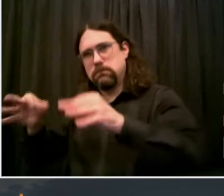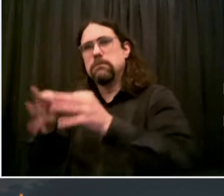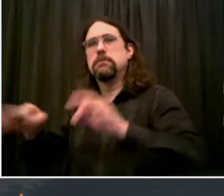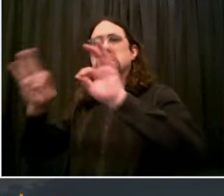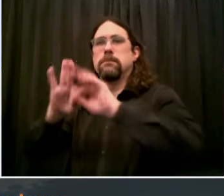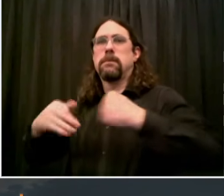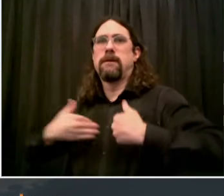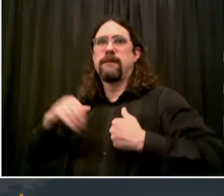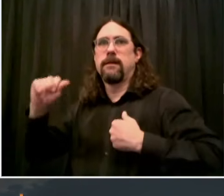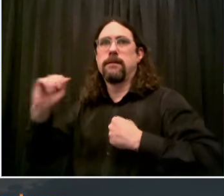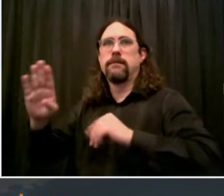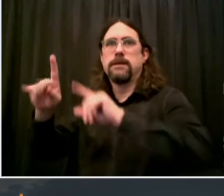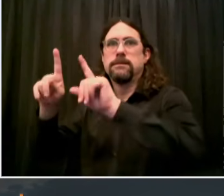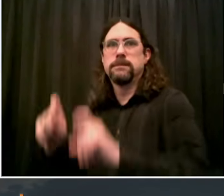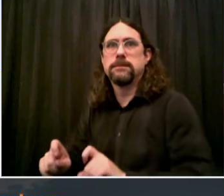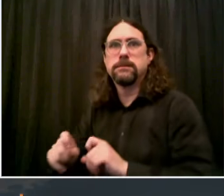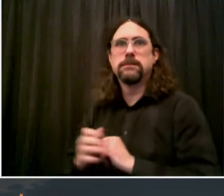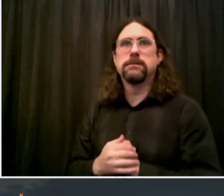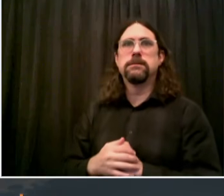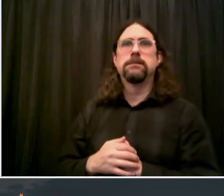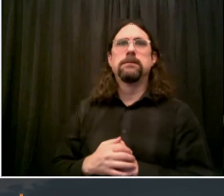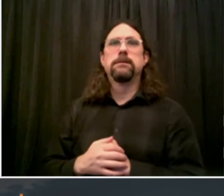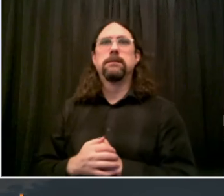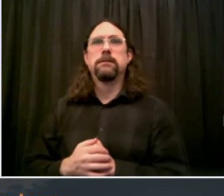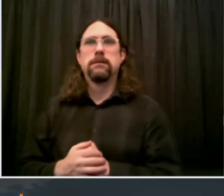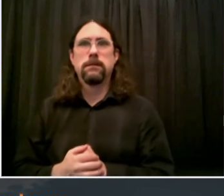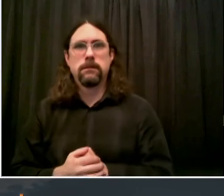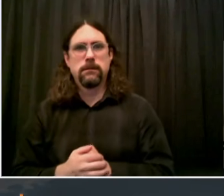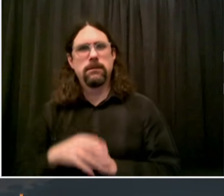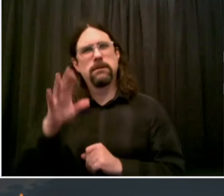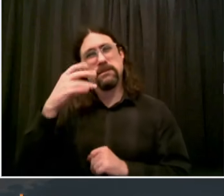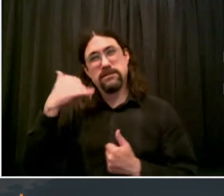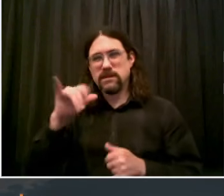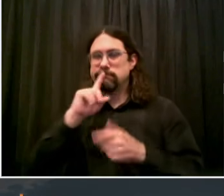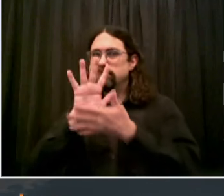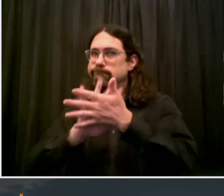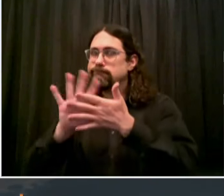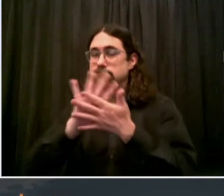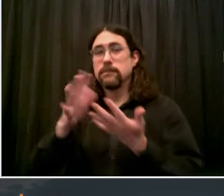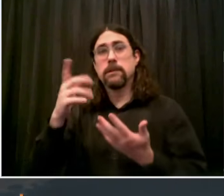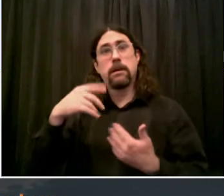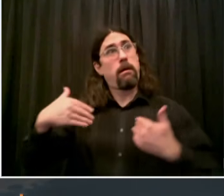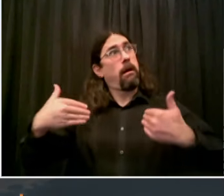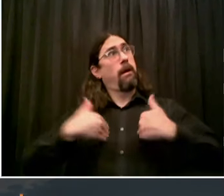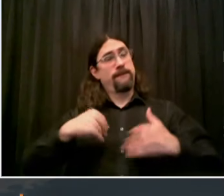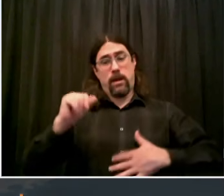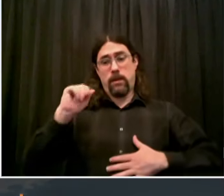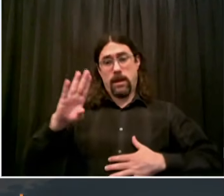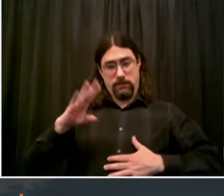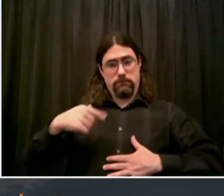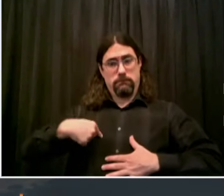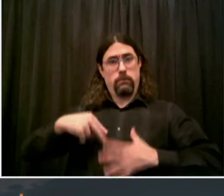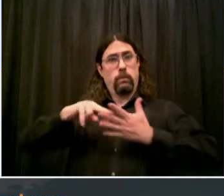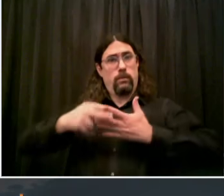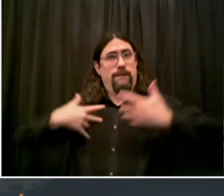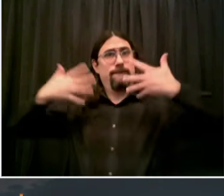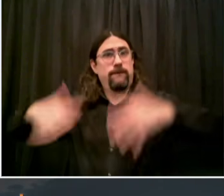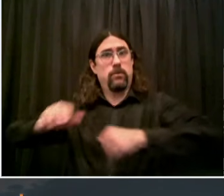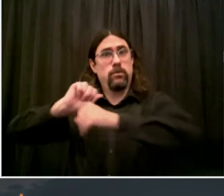OBVIOUSLY YOU'VE BEEN ABLE TO BEAT IT. IT TELLS YOU SOMETHING IMPORTANT. IT DOES NOT TELL